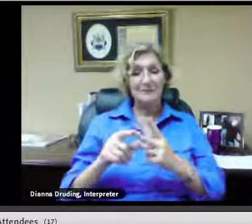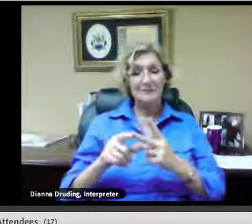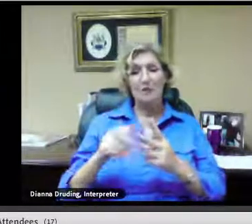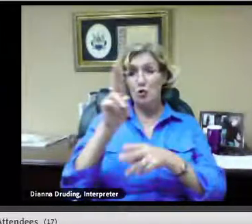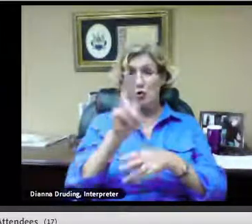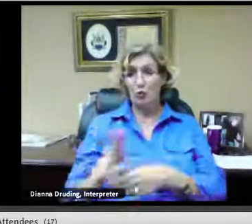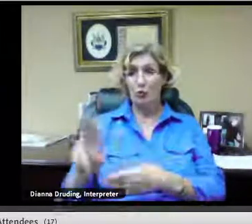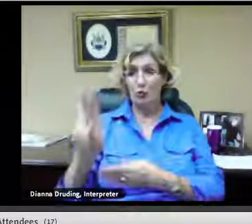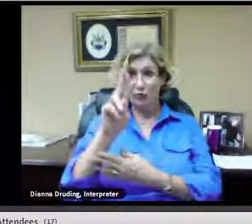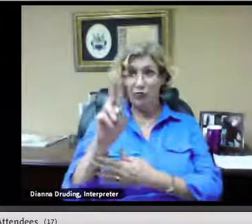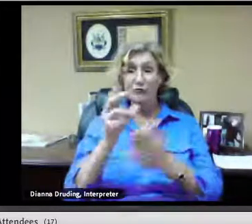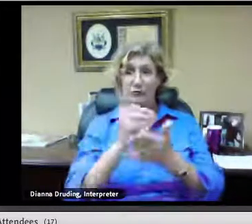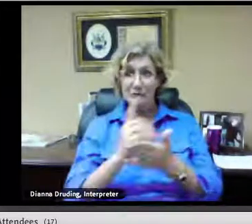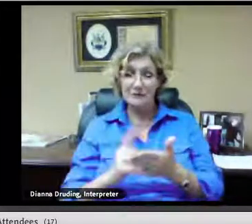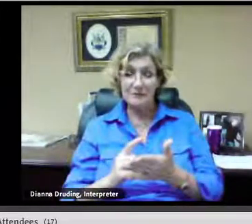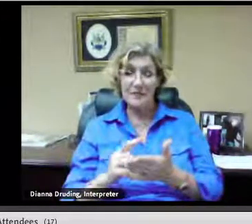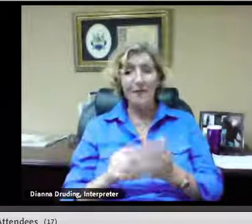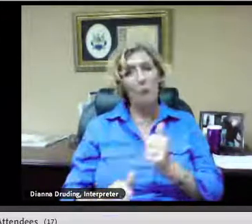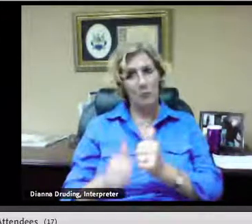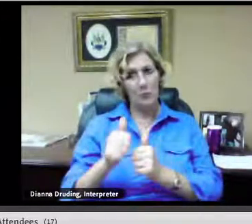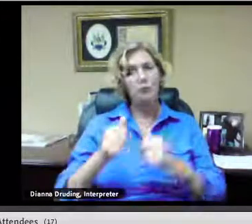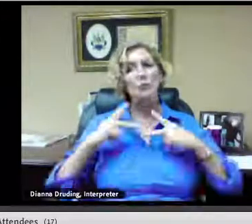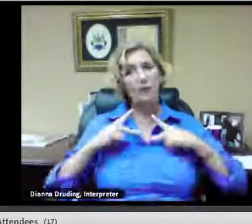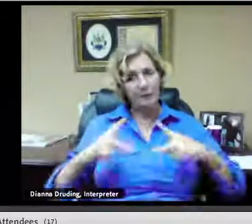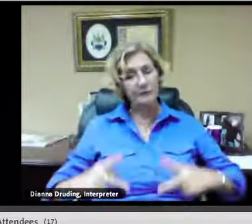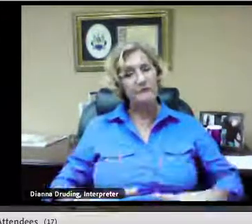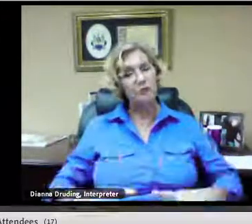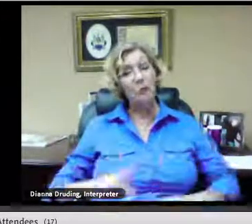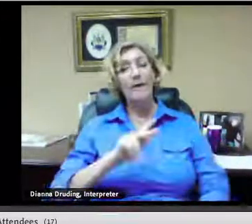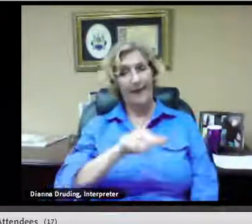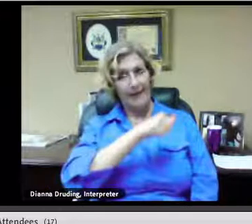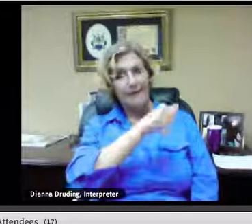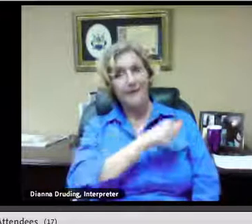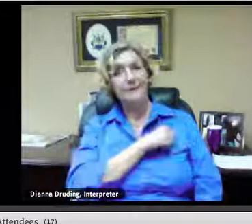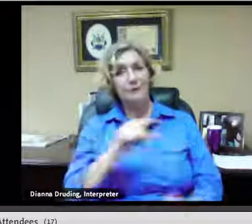Ensure that your policies, your resources and services meet the needs of all people.